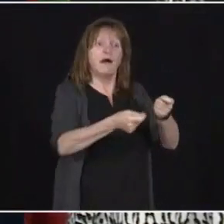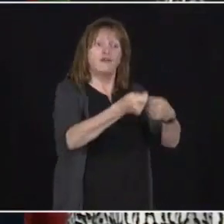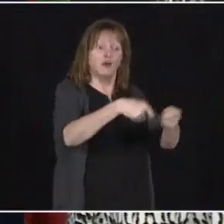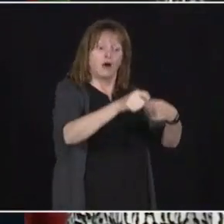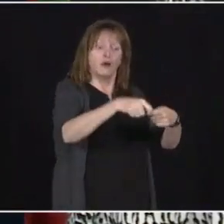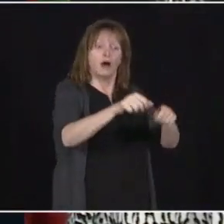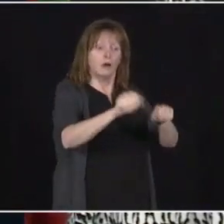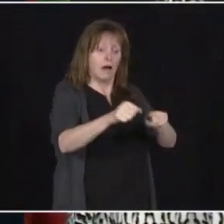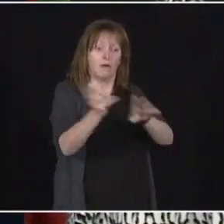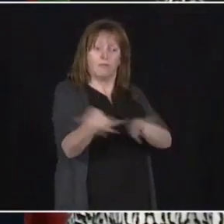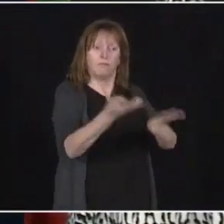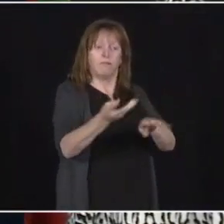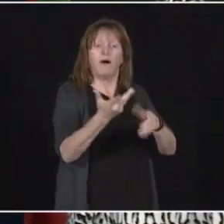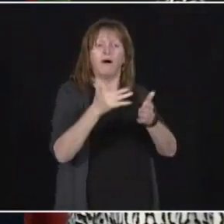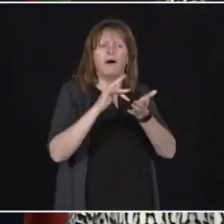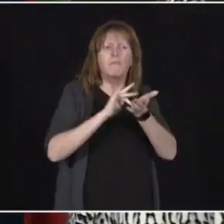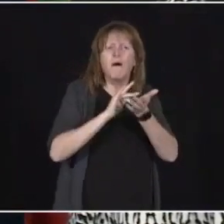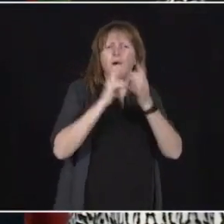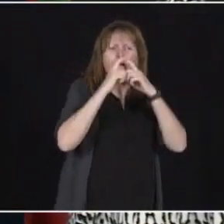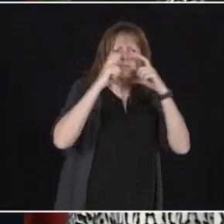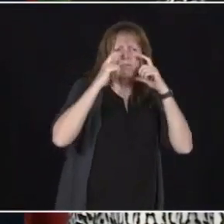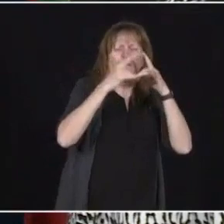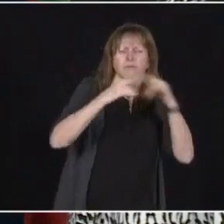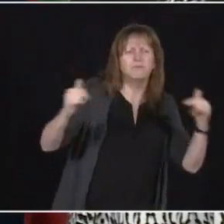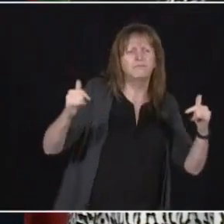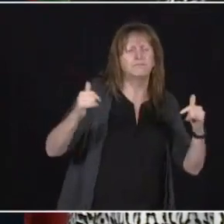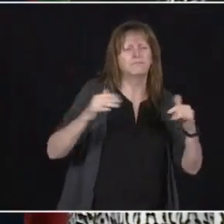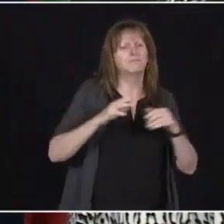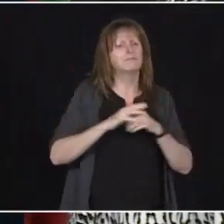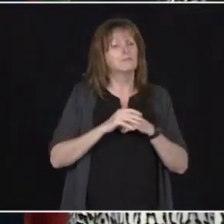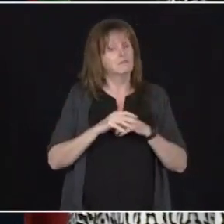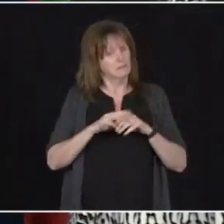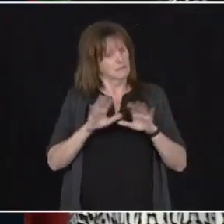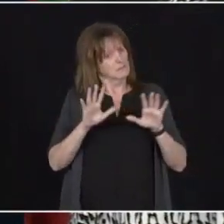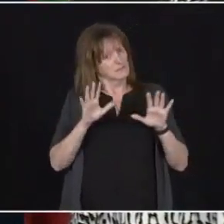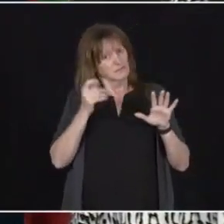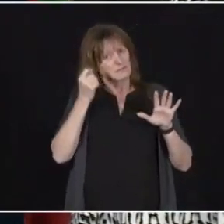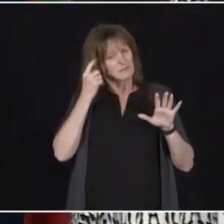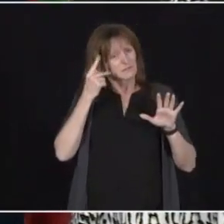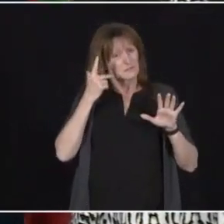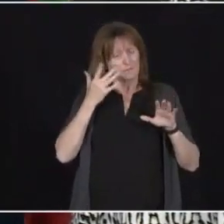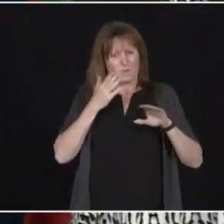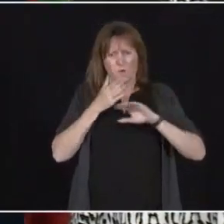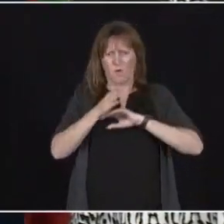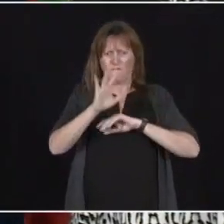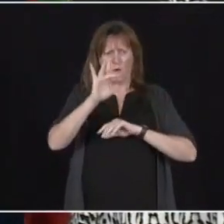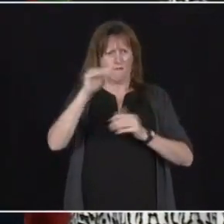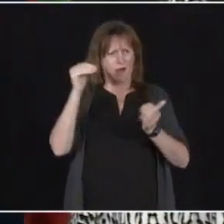Since launching that portal, this is amazing numbers here, we have received over 25,000 submissions from businesses across the province. 15,000 of those submissions